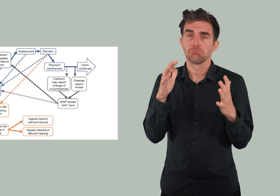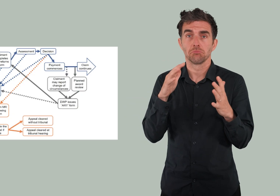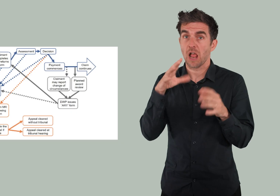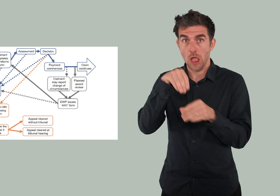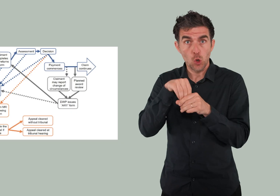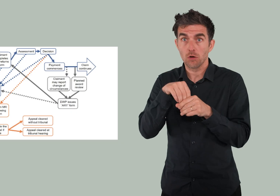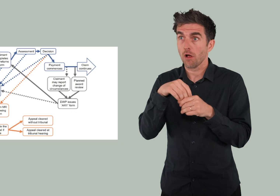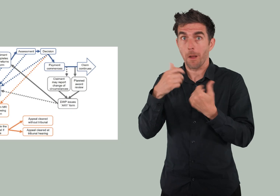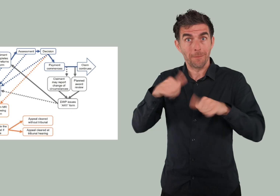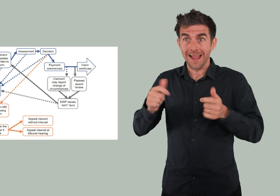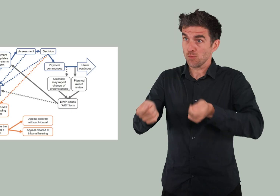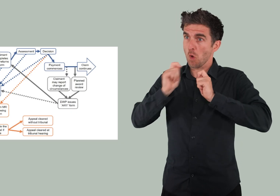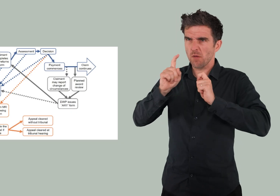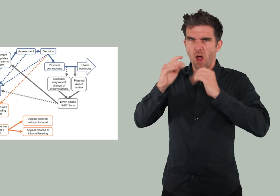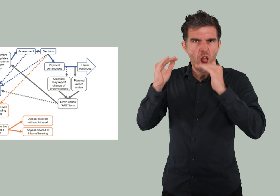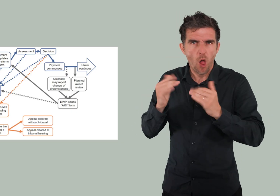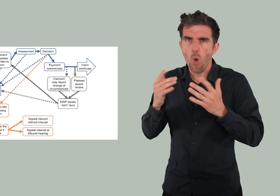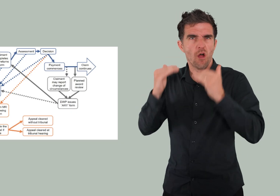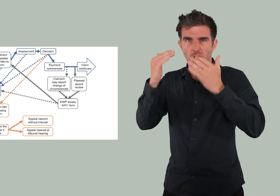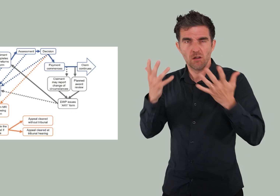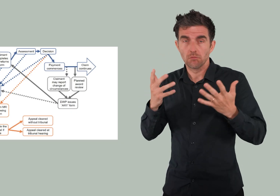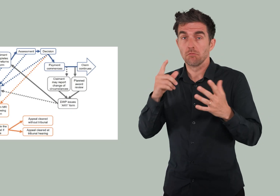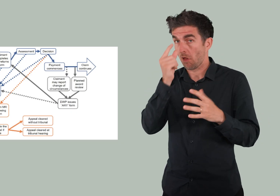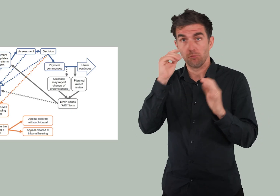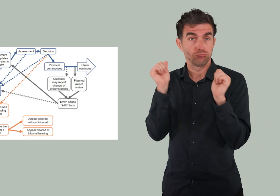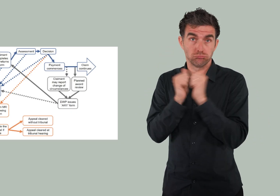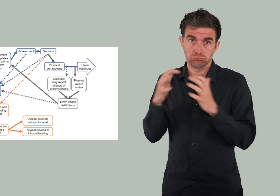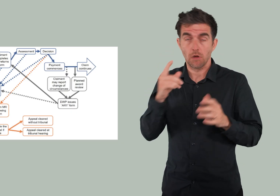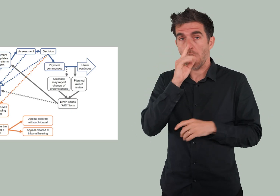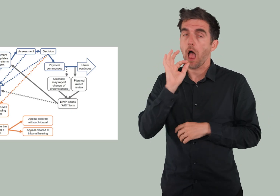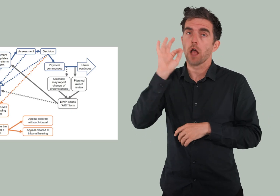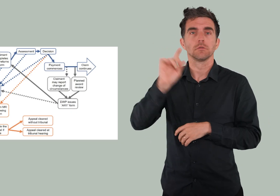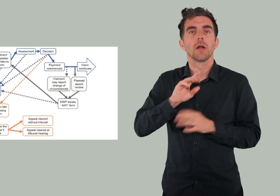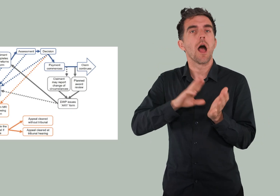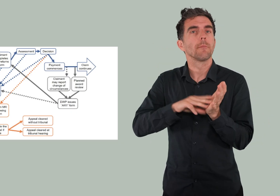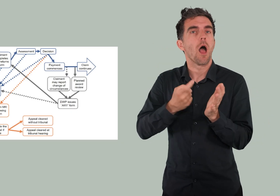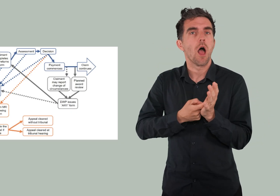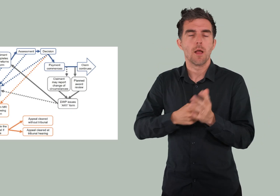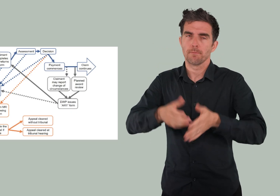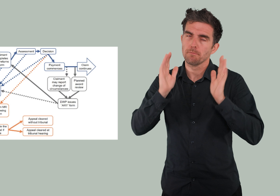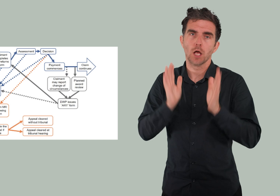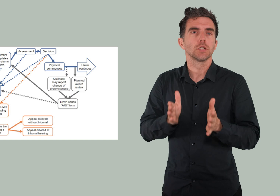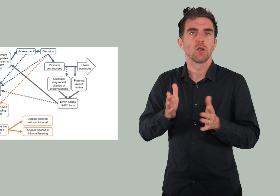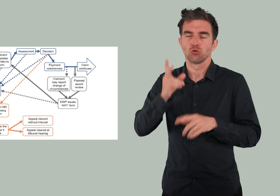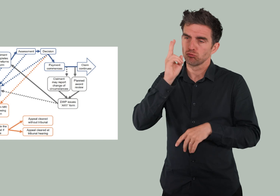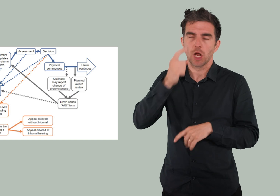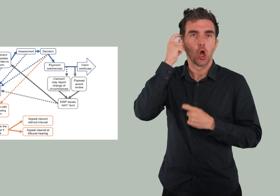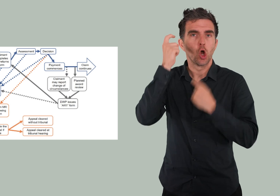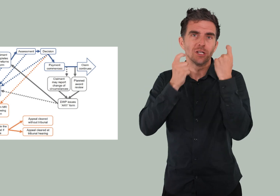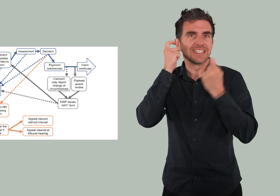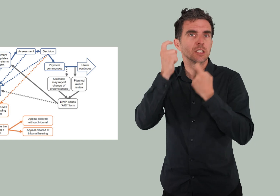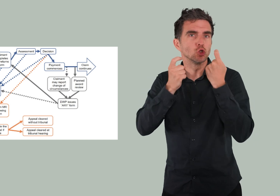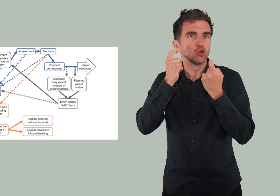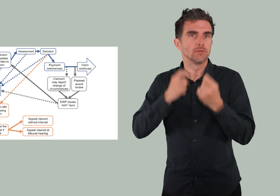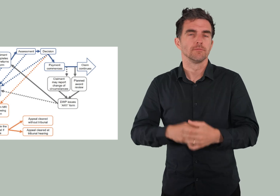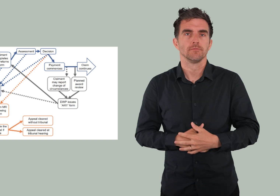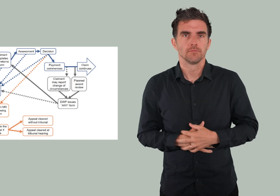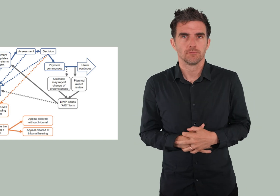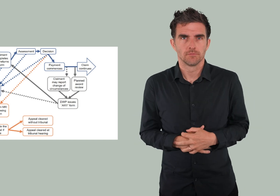including where an award has been given, they can ask for a mandatory reconsideration (MR).